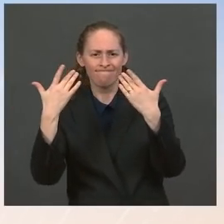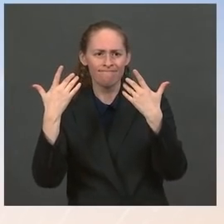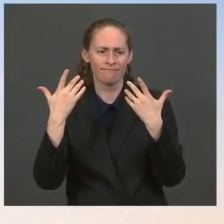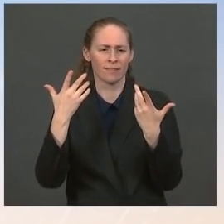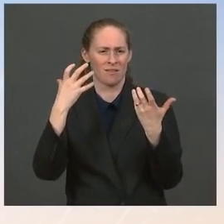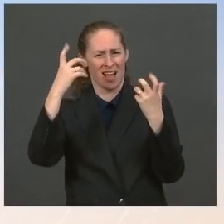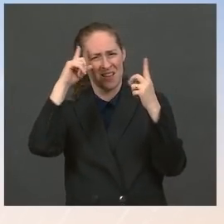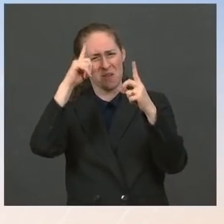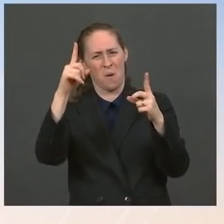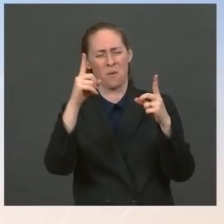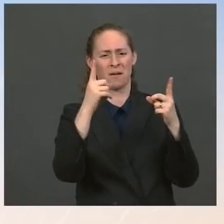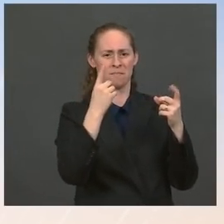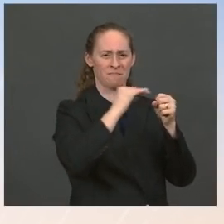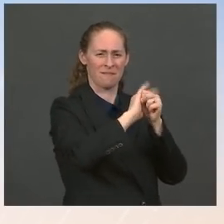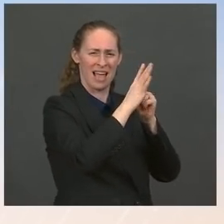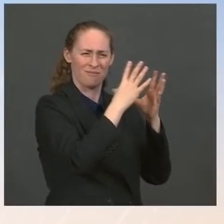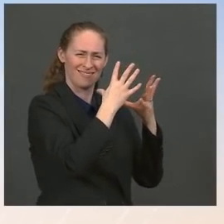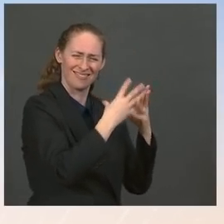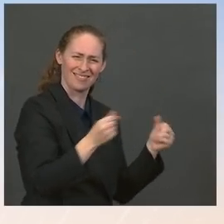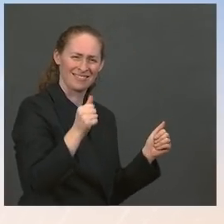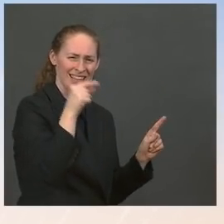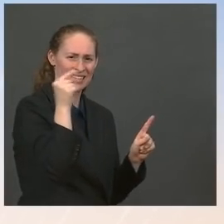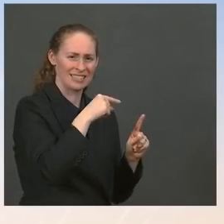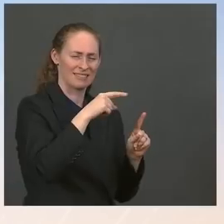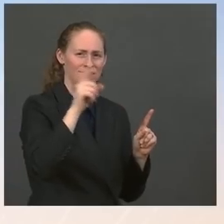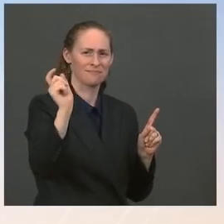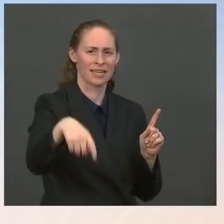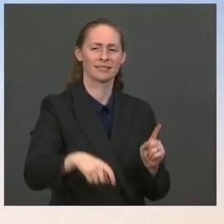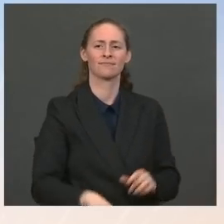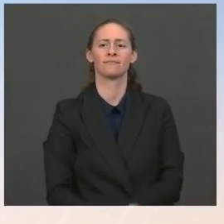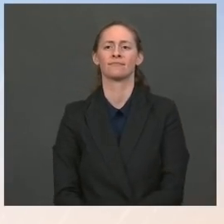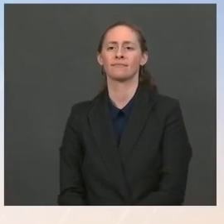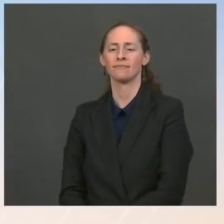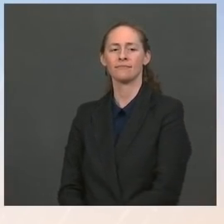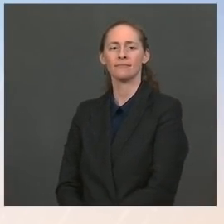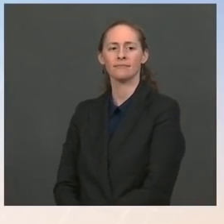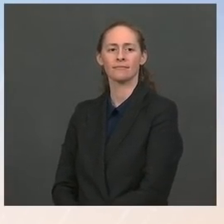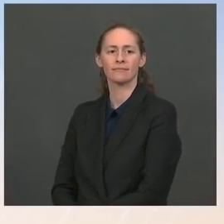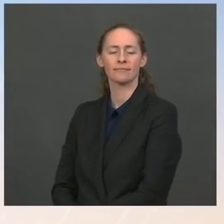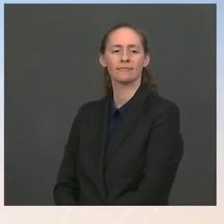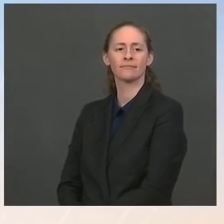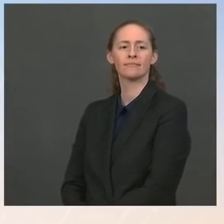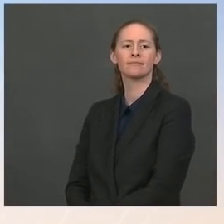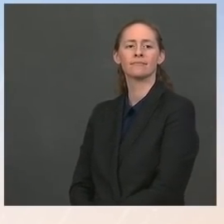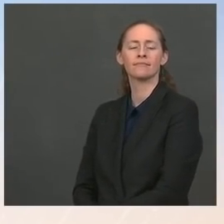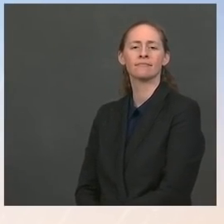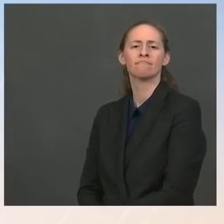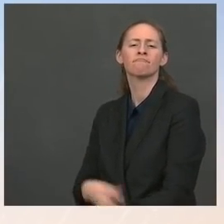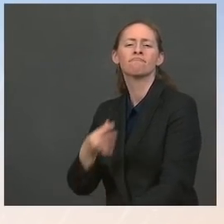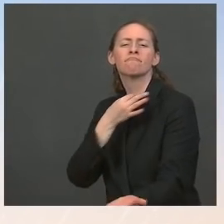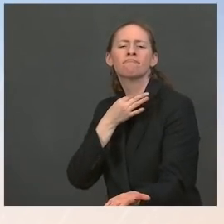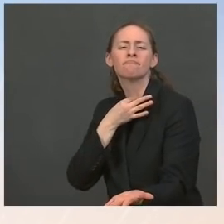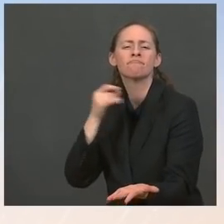to get out of this pandemic again. The Press: May I also follow up on vaccination? Ms. Jean-Pierre: Yeah. The Press: You just mentioned a lot of stats